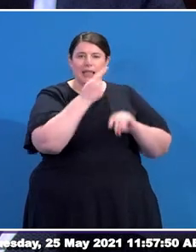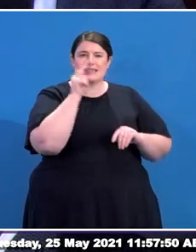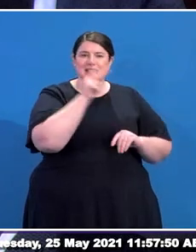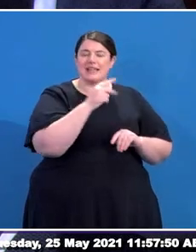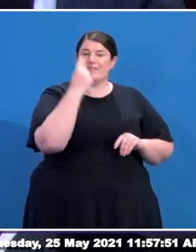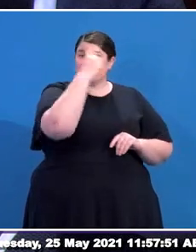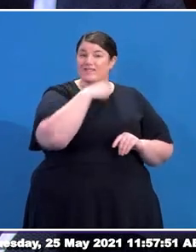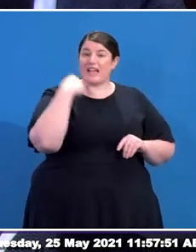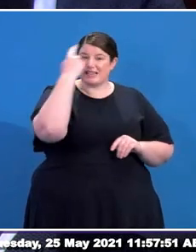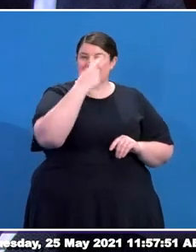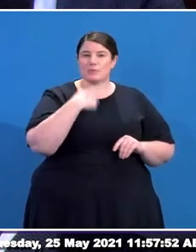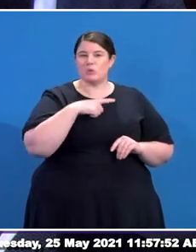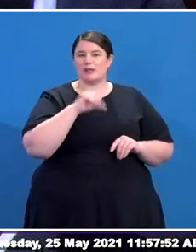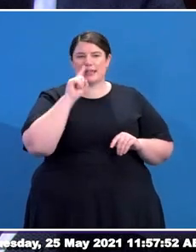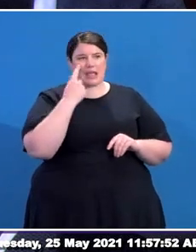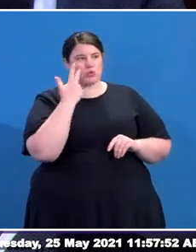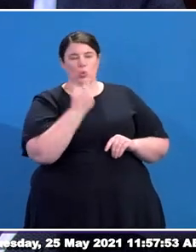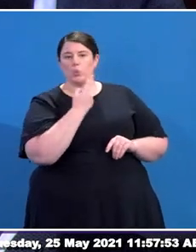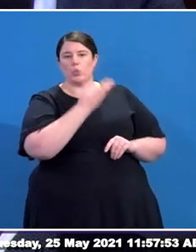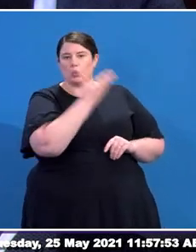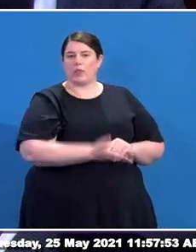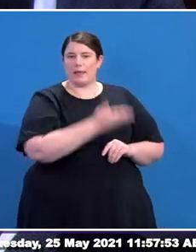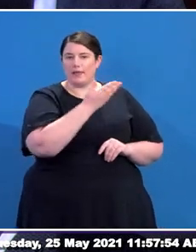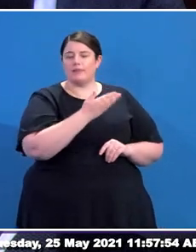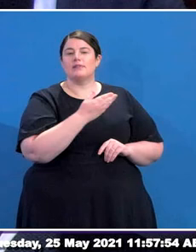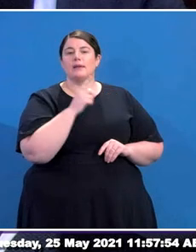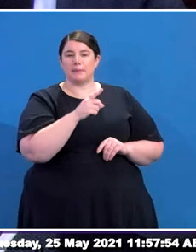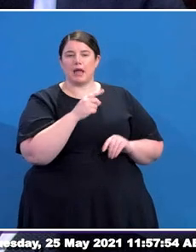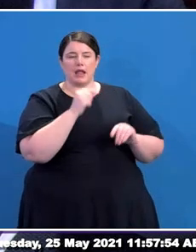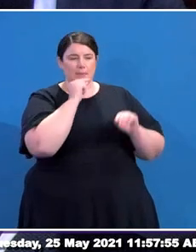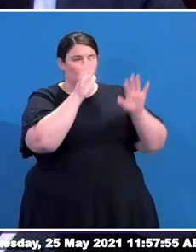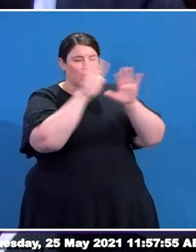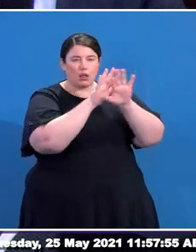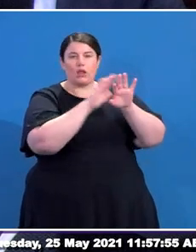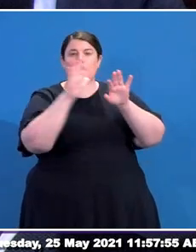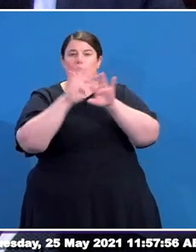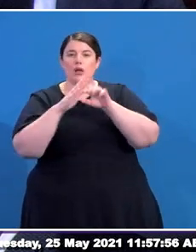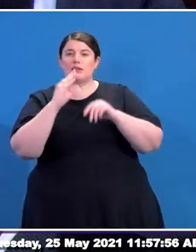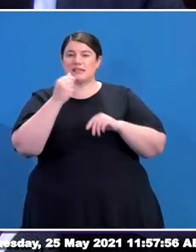And so instead it may look a bit unusual but we have pixilated the individuals,